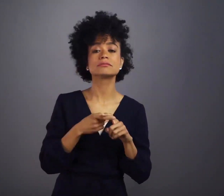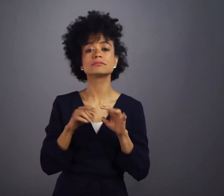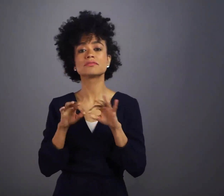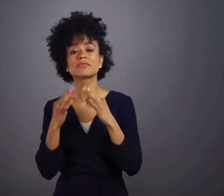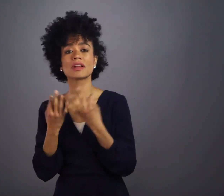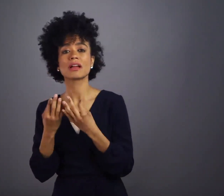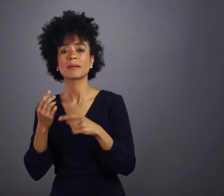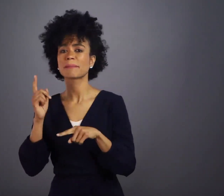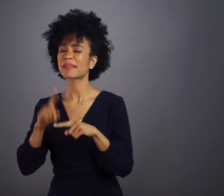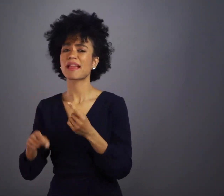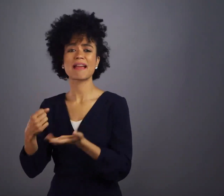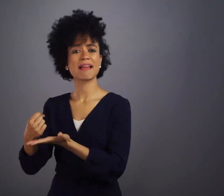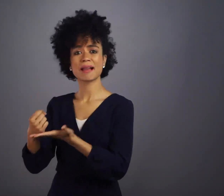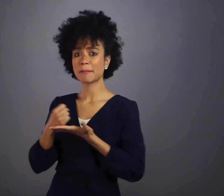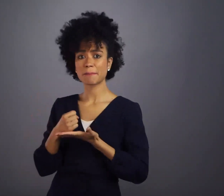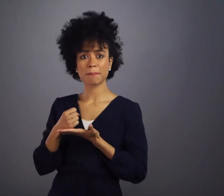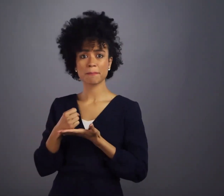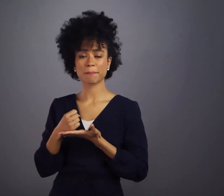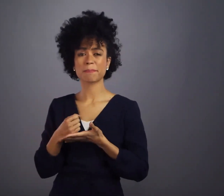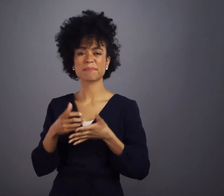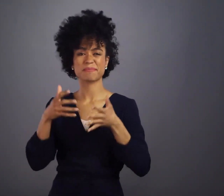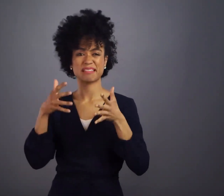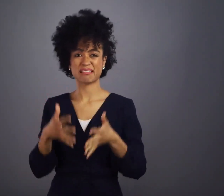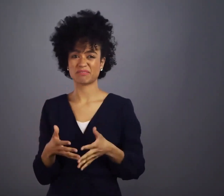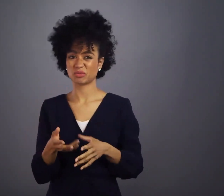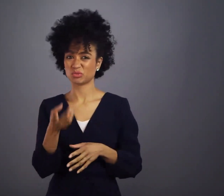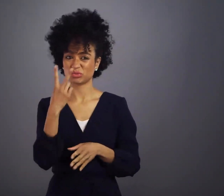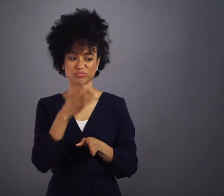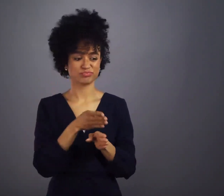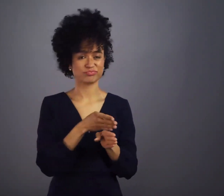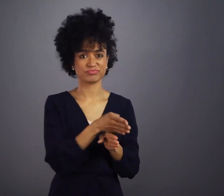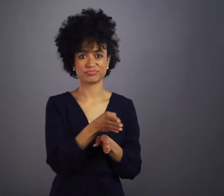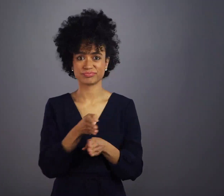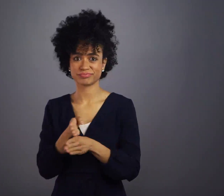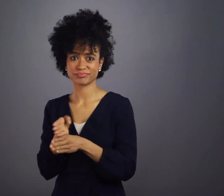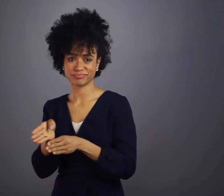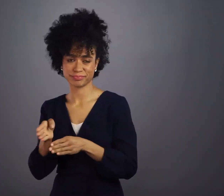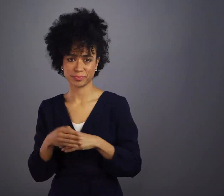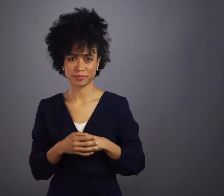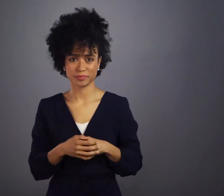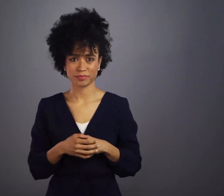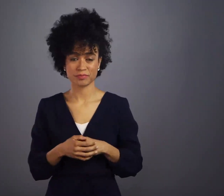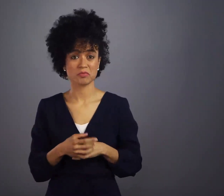from which there is no return through human aid, we had but two alternatives: